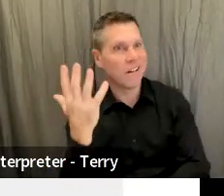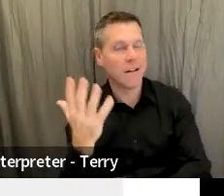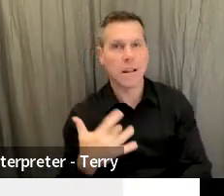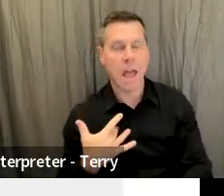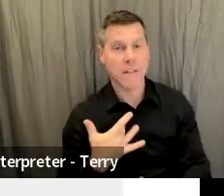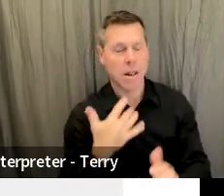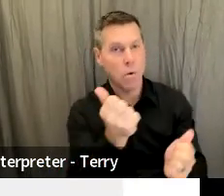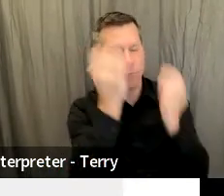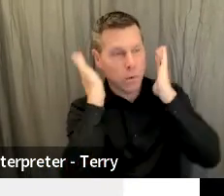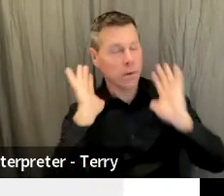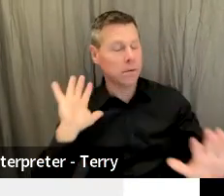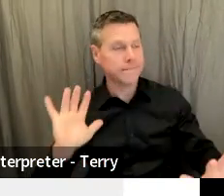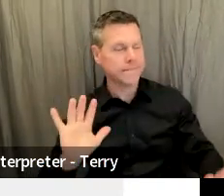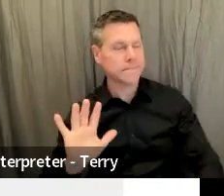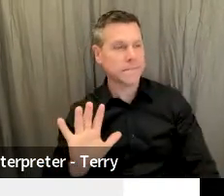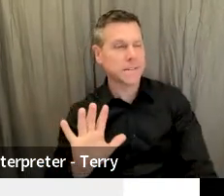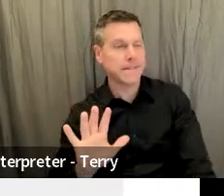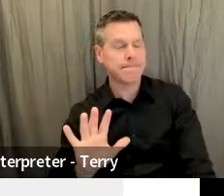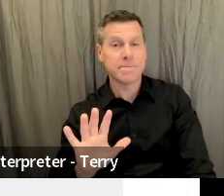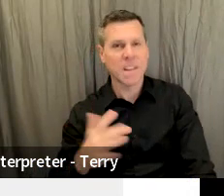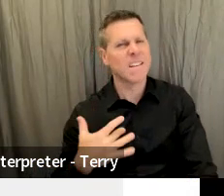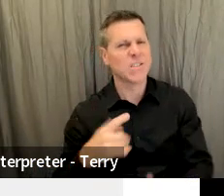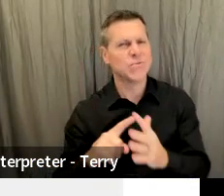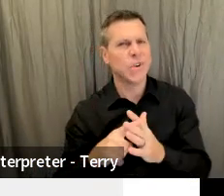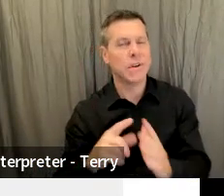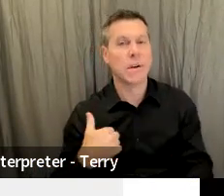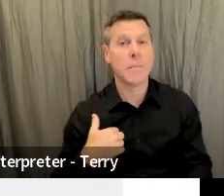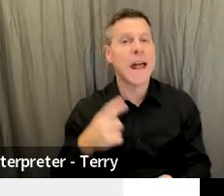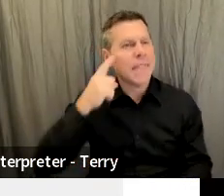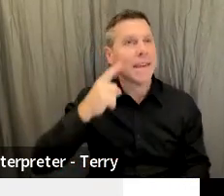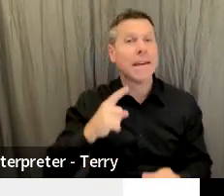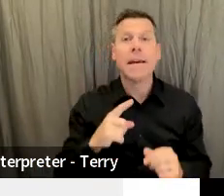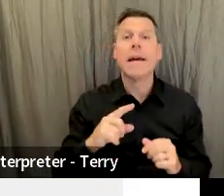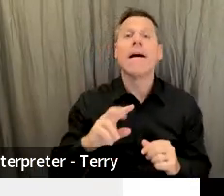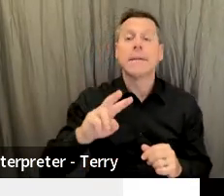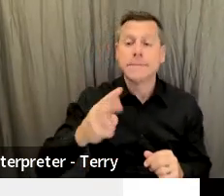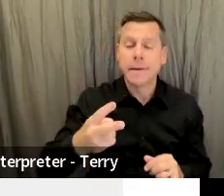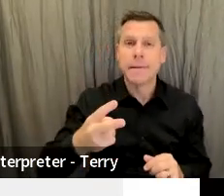And I think it was after maybe our second or third meeting that we just we talked about it